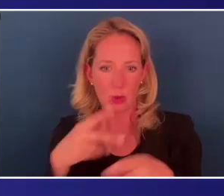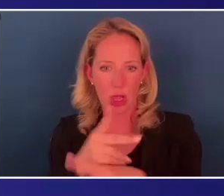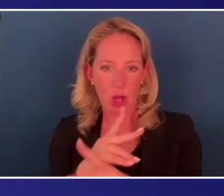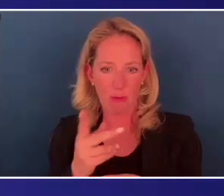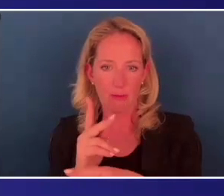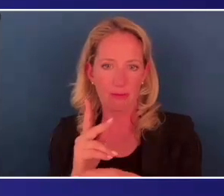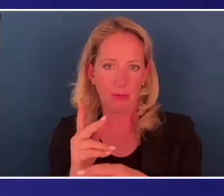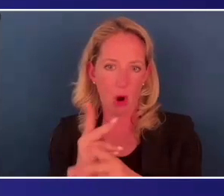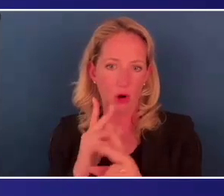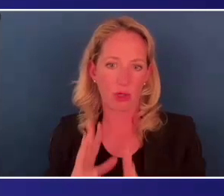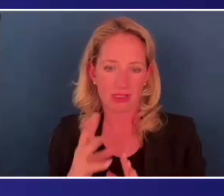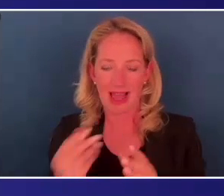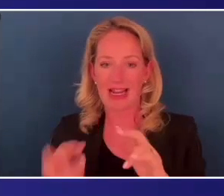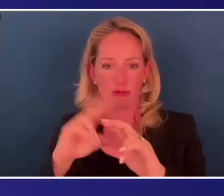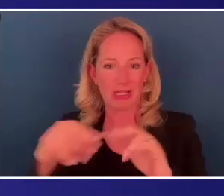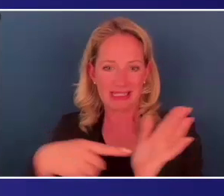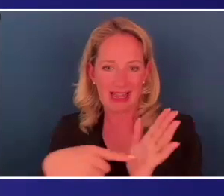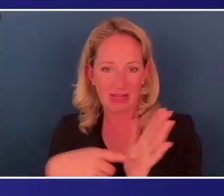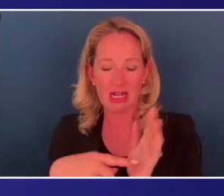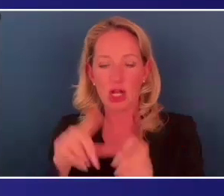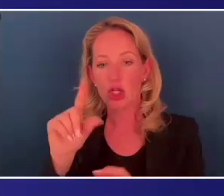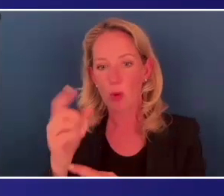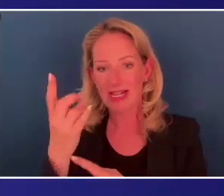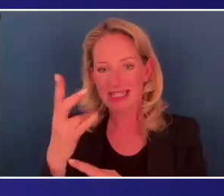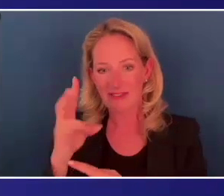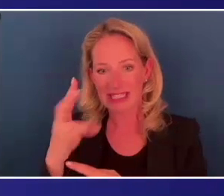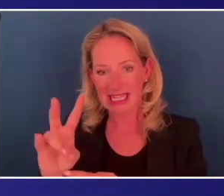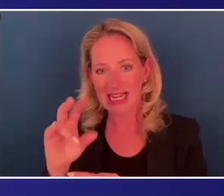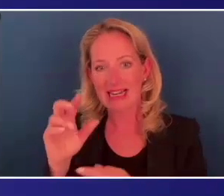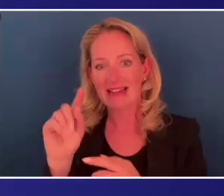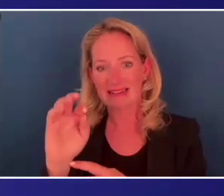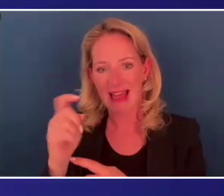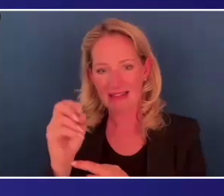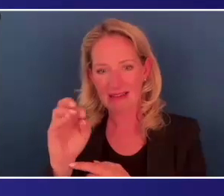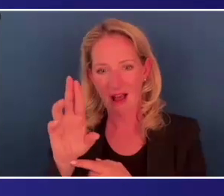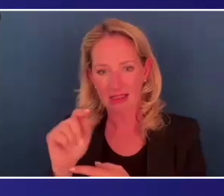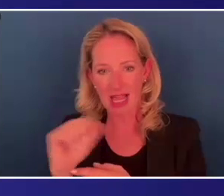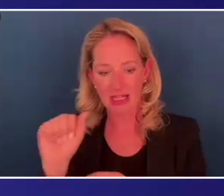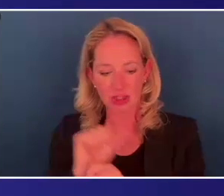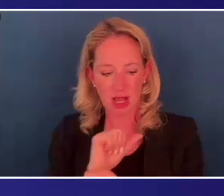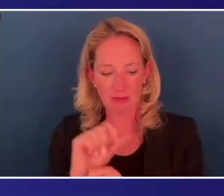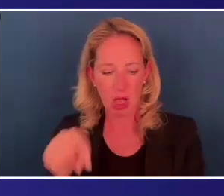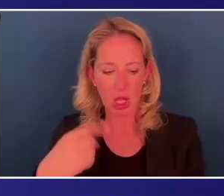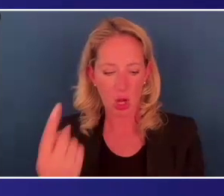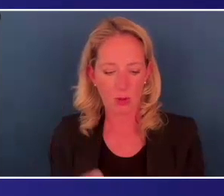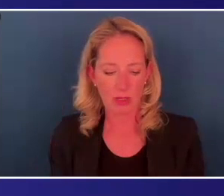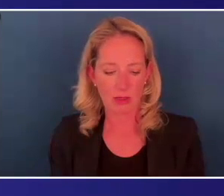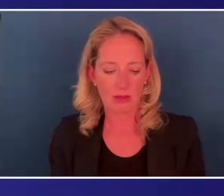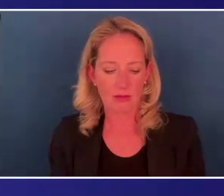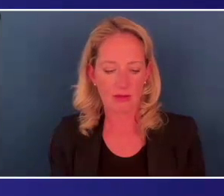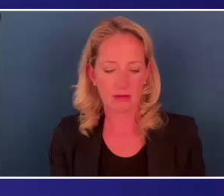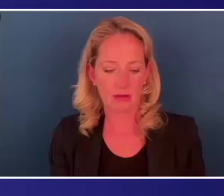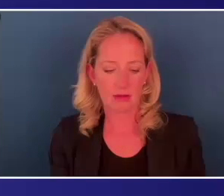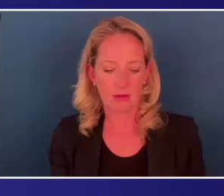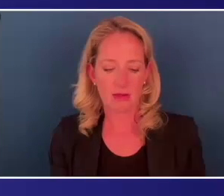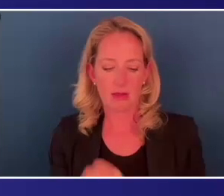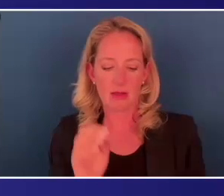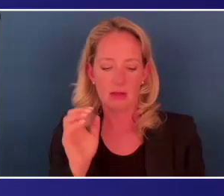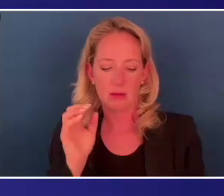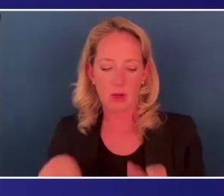The 2,017 tax cuts and jobs act alone is projected to add over 1.5 trillion dollars to the debt.